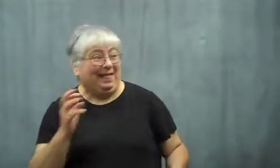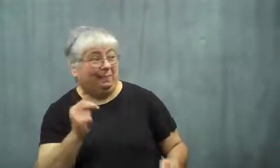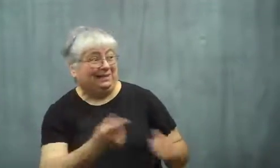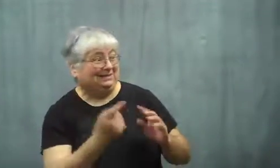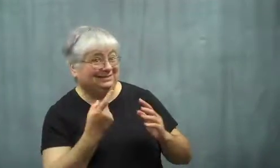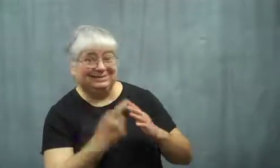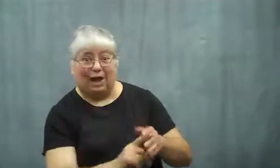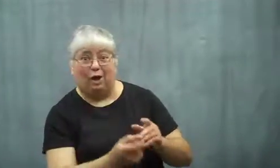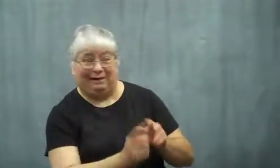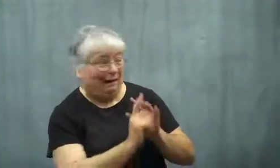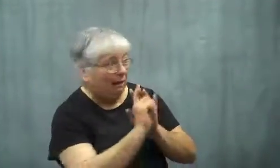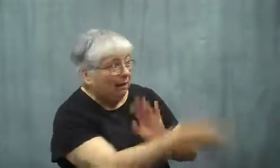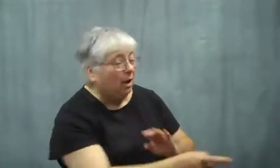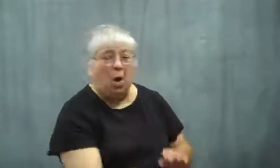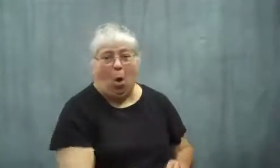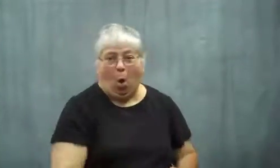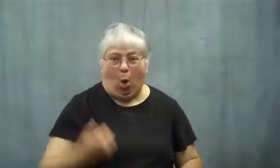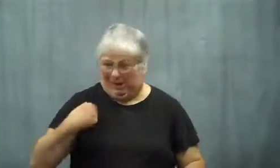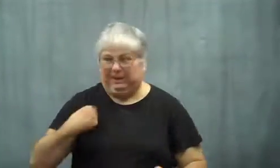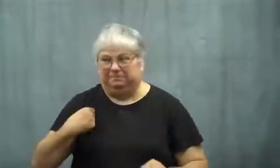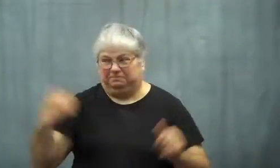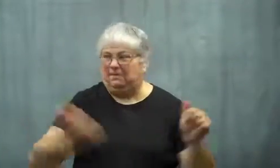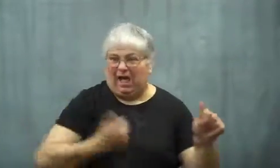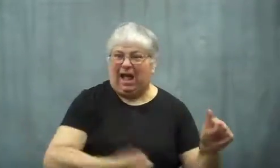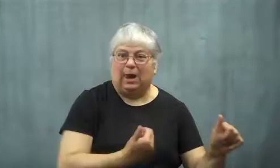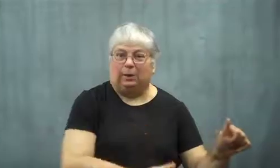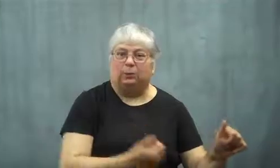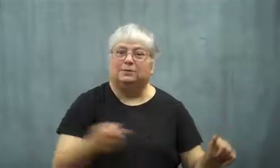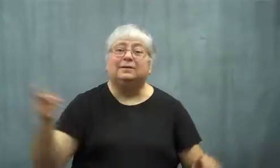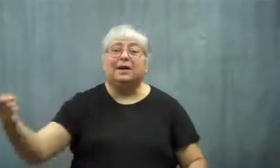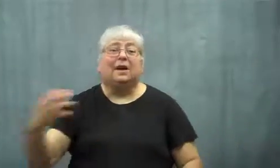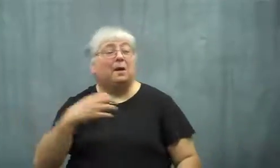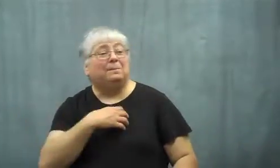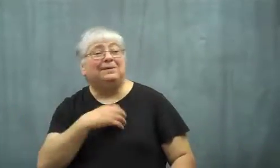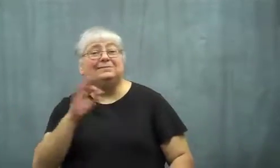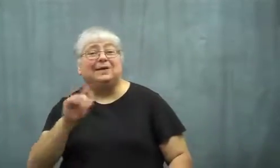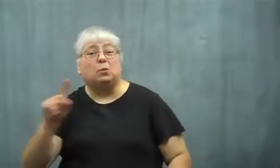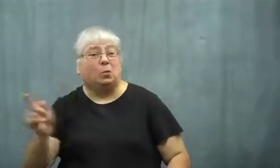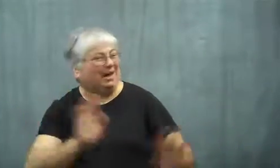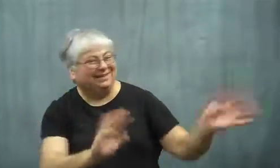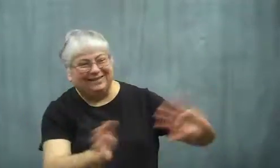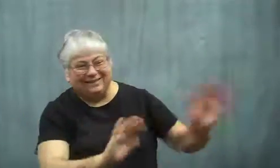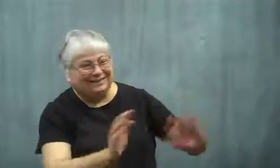When Martin ran, he said he would chase him.